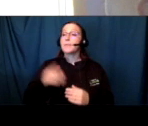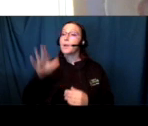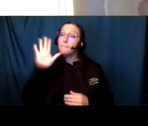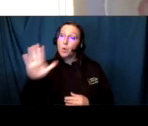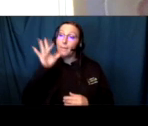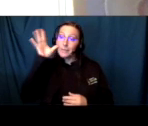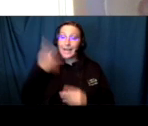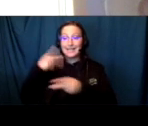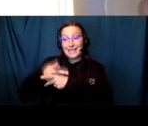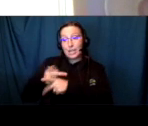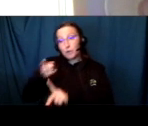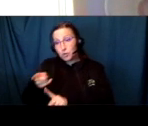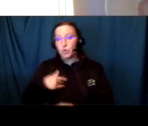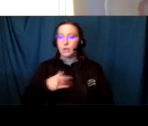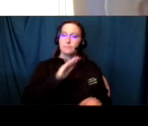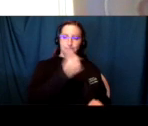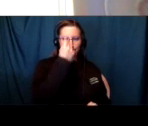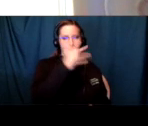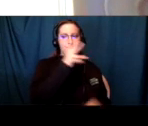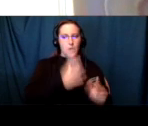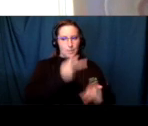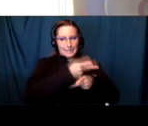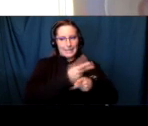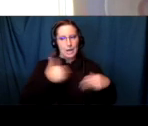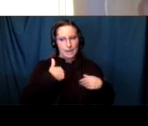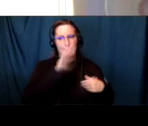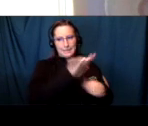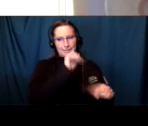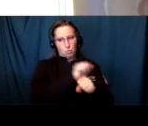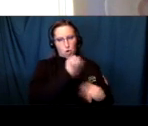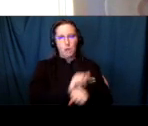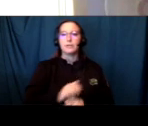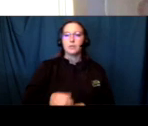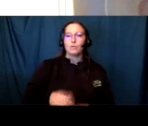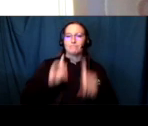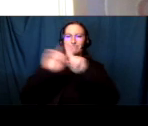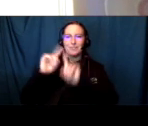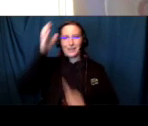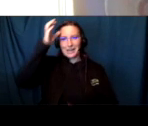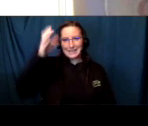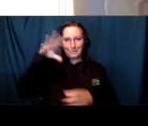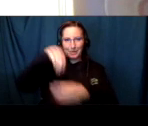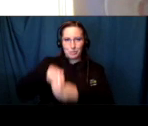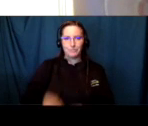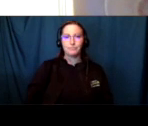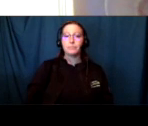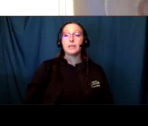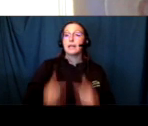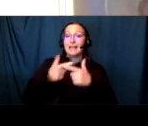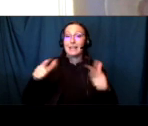is his work. So those are the cognitive concepts that we will be including language and speech I have specifically